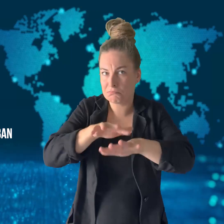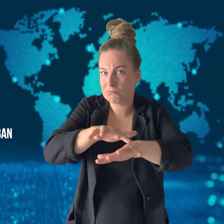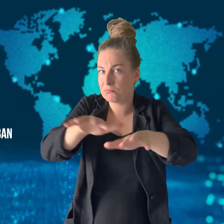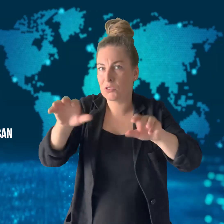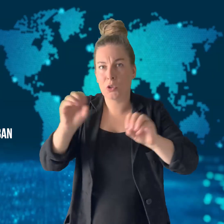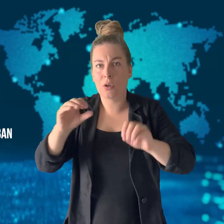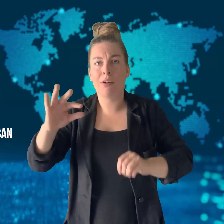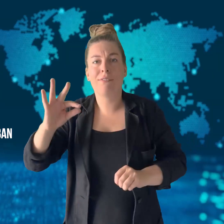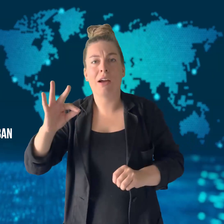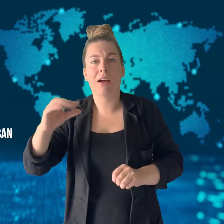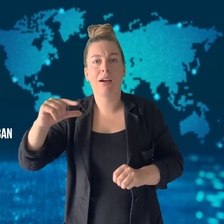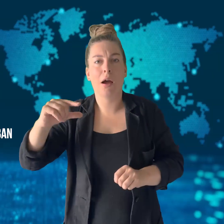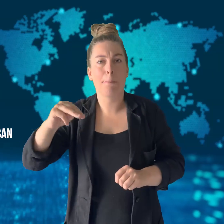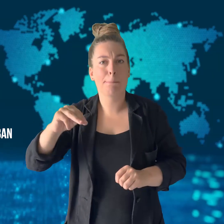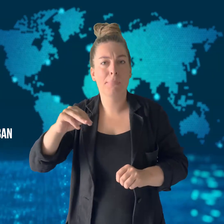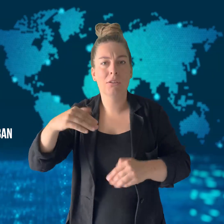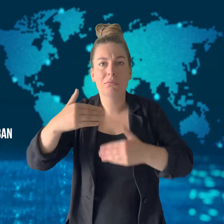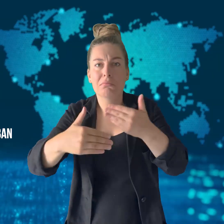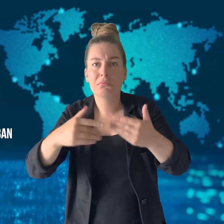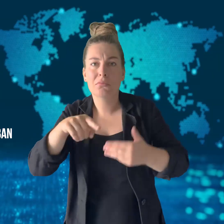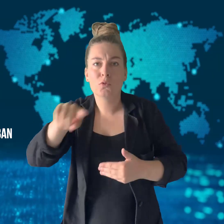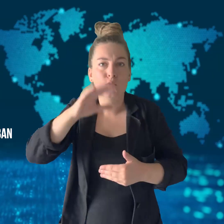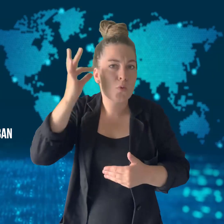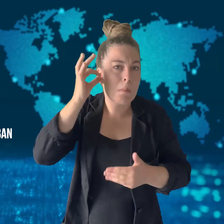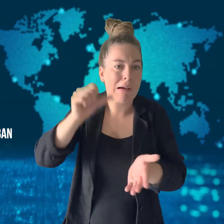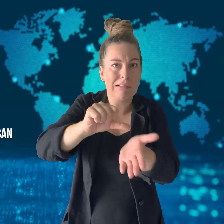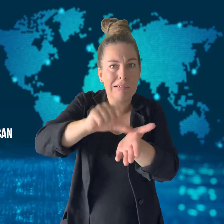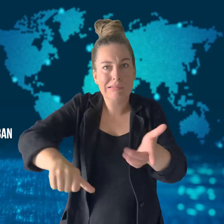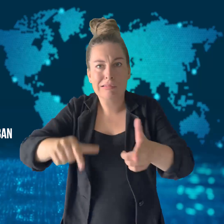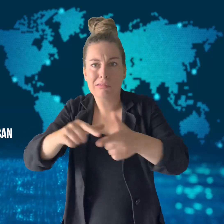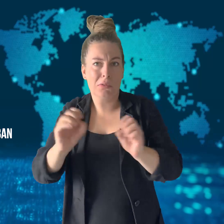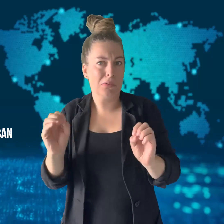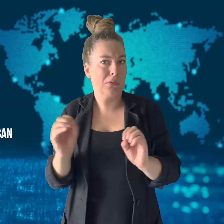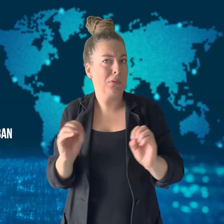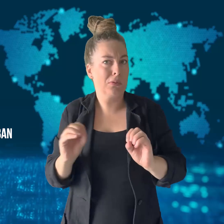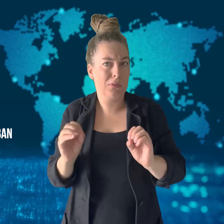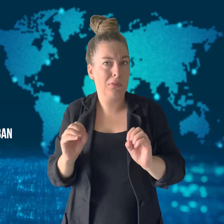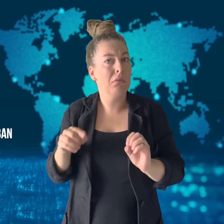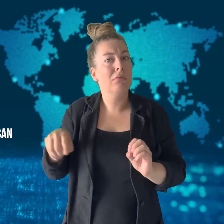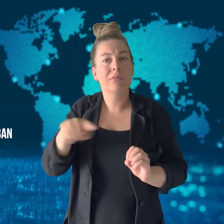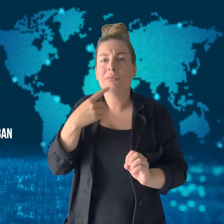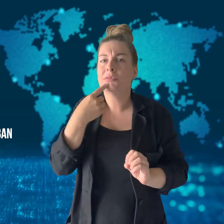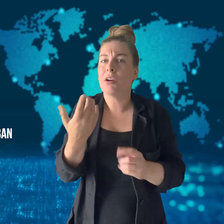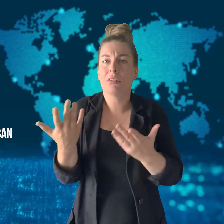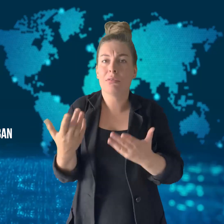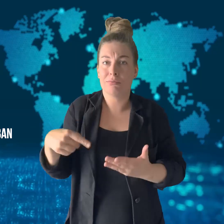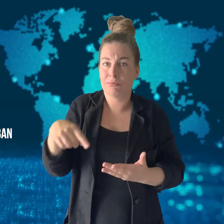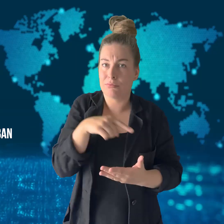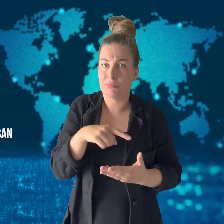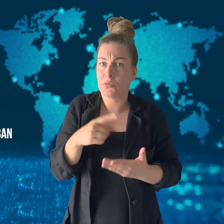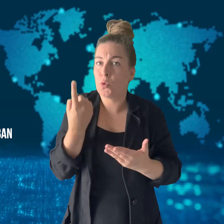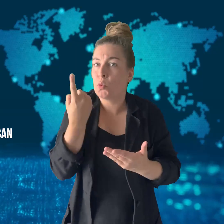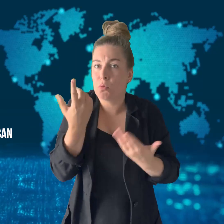Instead, he said, "We circumcise, not mutilate."